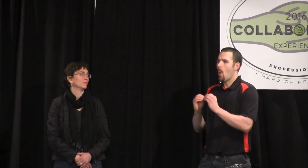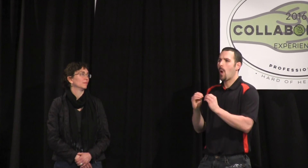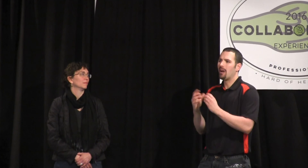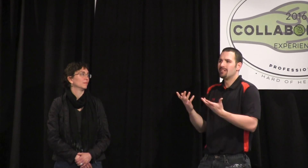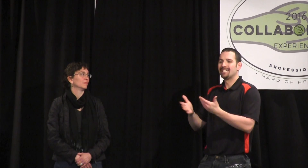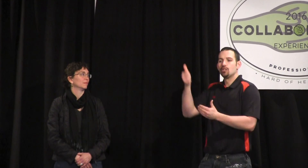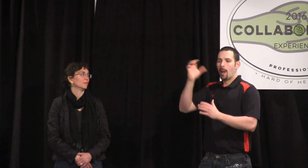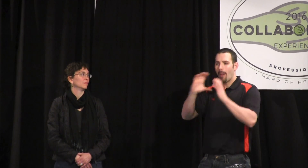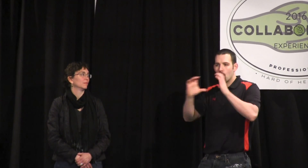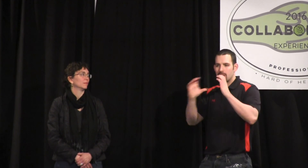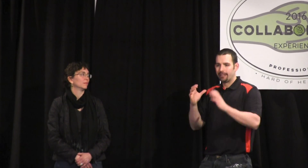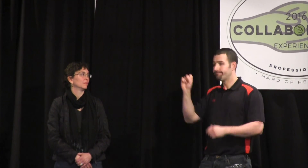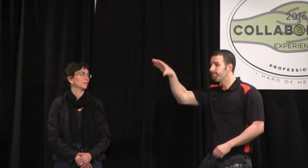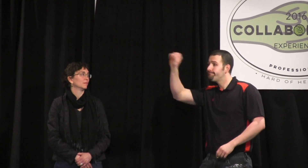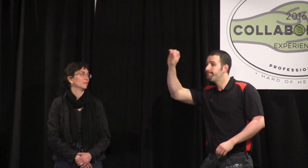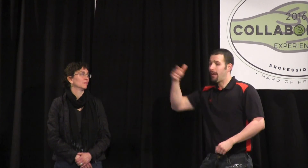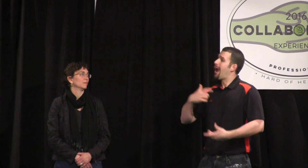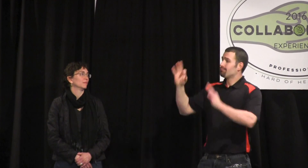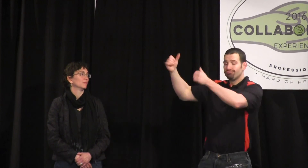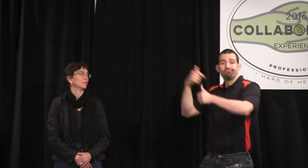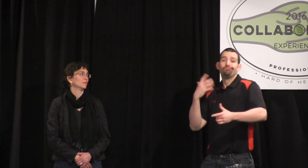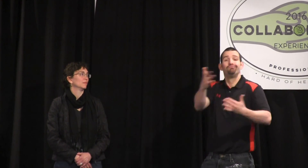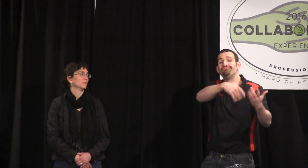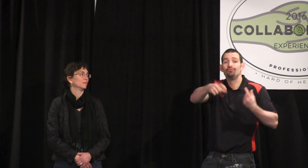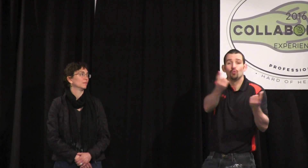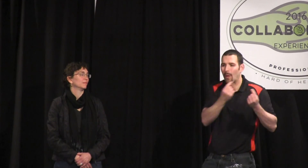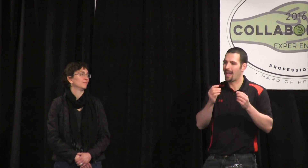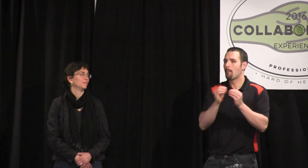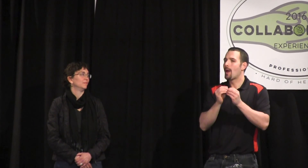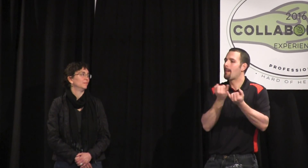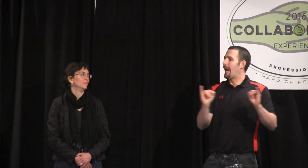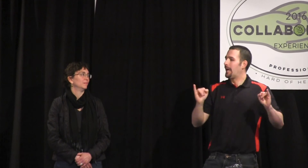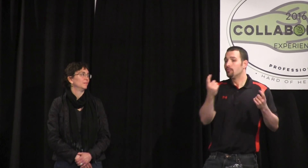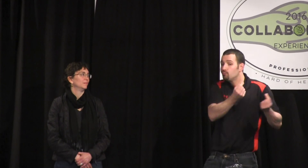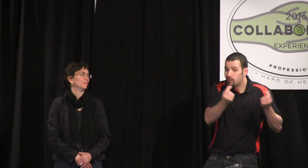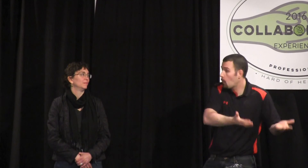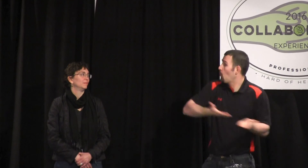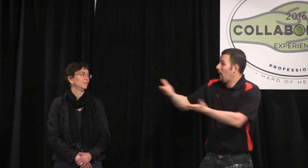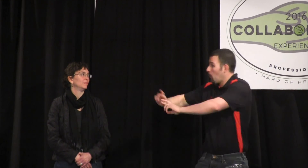So I've taught them all those different kinds of signs for what we need to do and then I can go about and do my work,